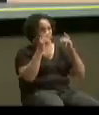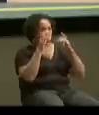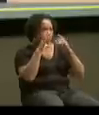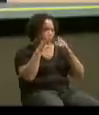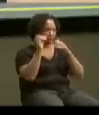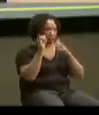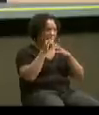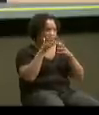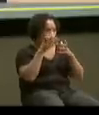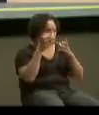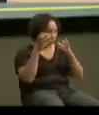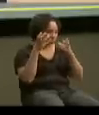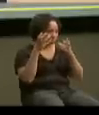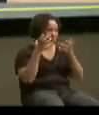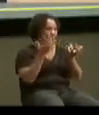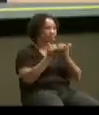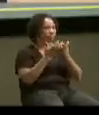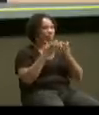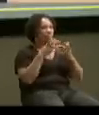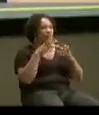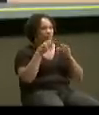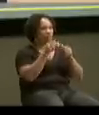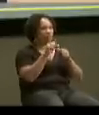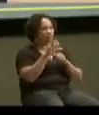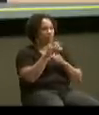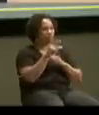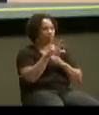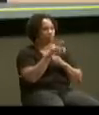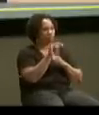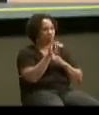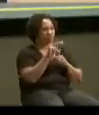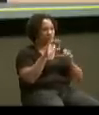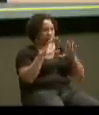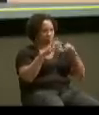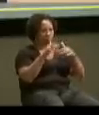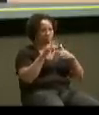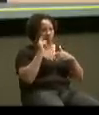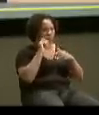FIRMS WHO ARE LOOKING TO PUT TOGETHER SOLUTION SETS FOR